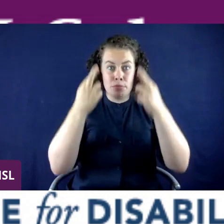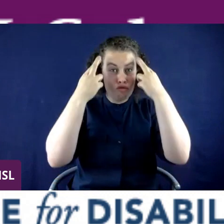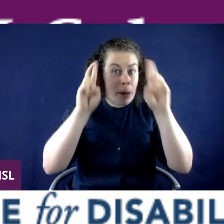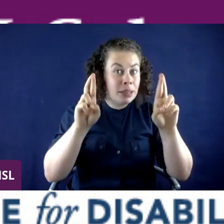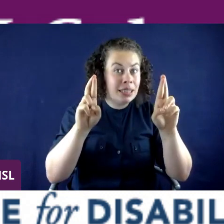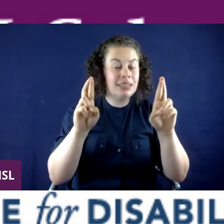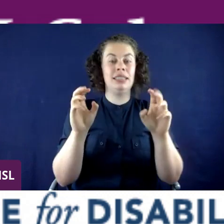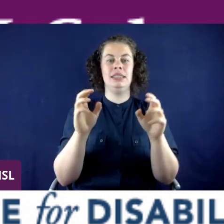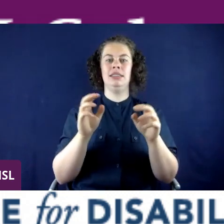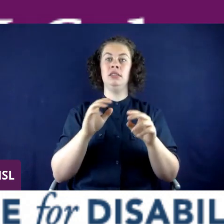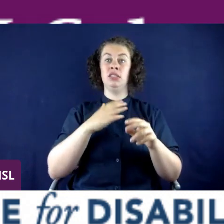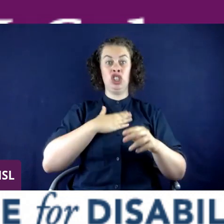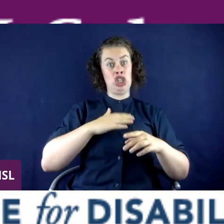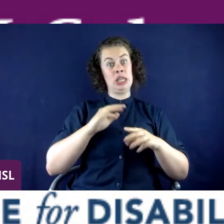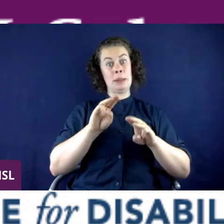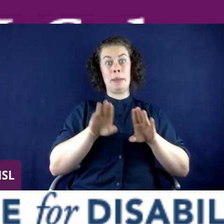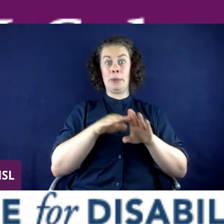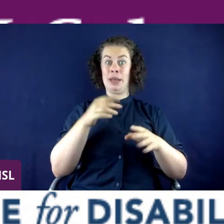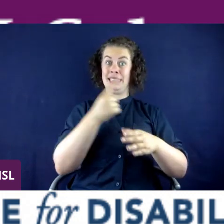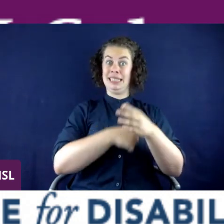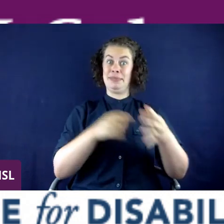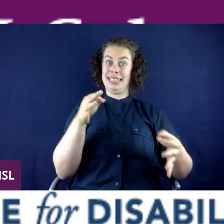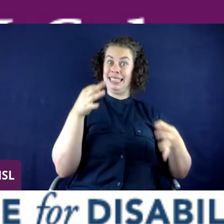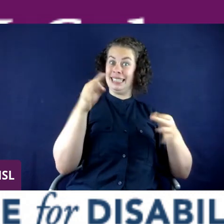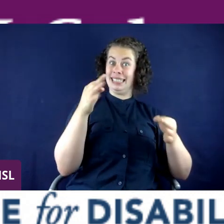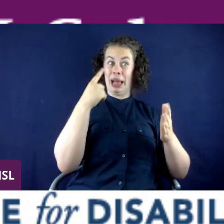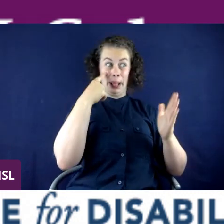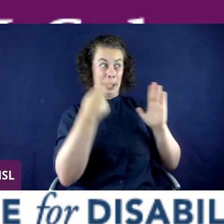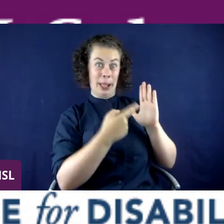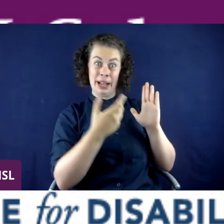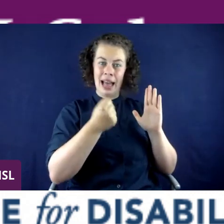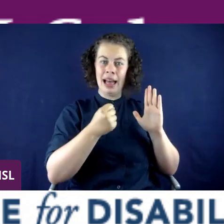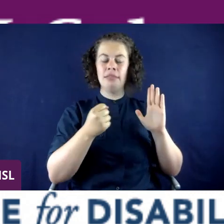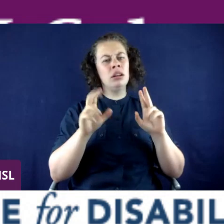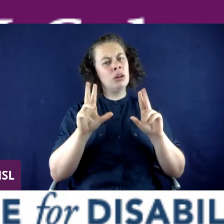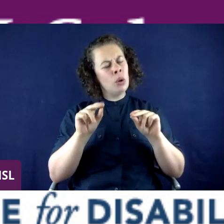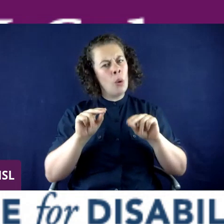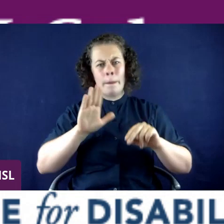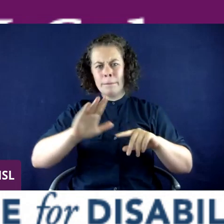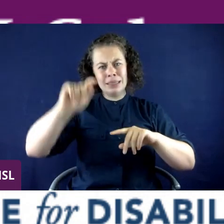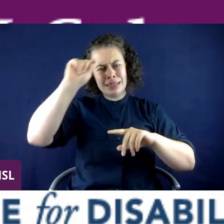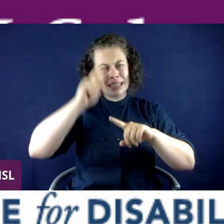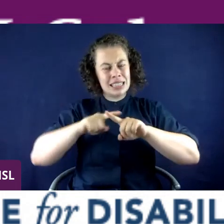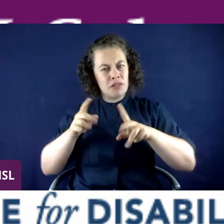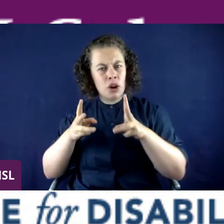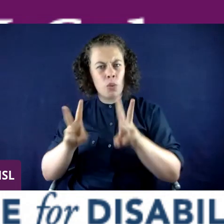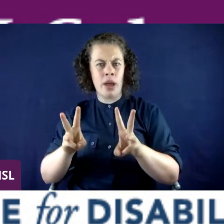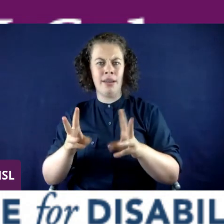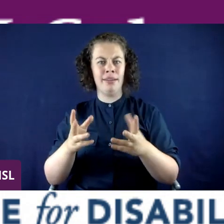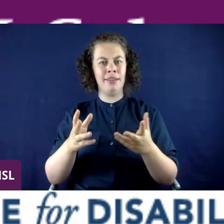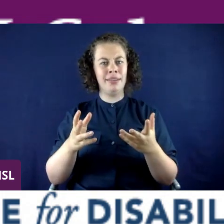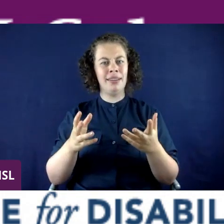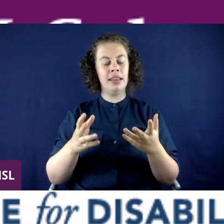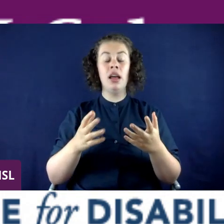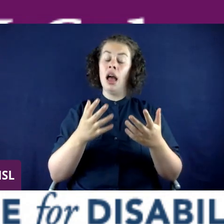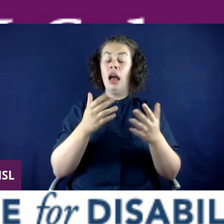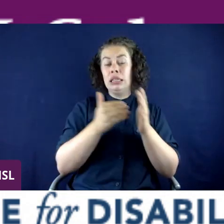It is not enough to include people with disabilities, and we have seen that in many of our experiences through human rights